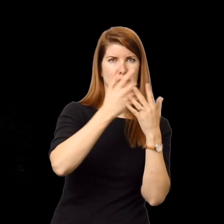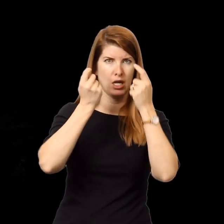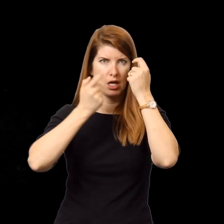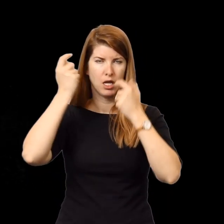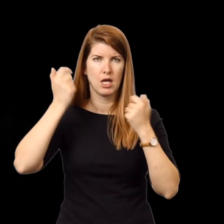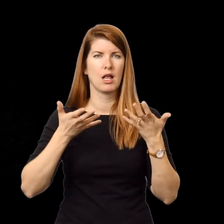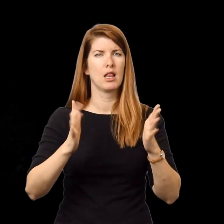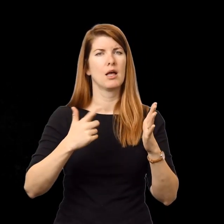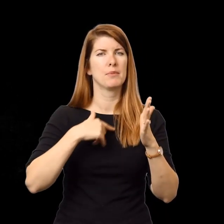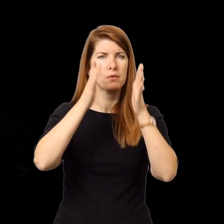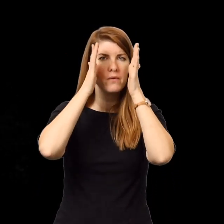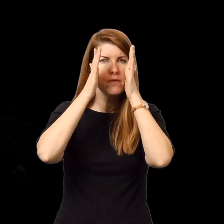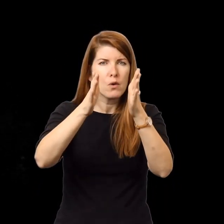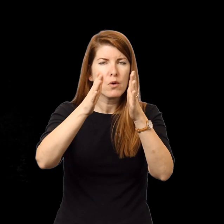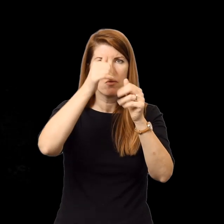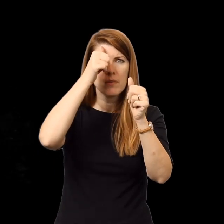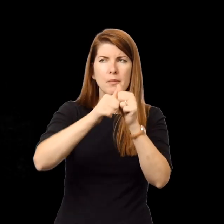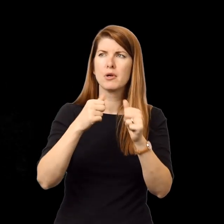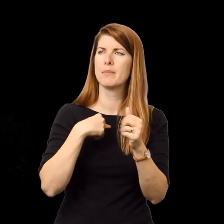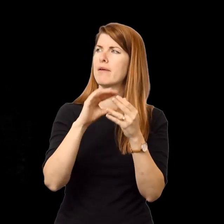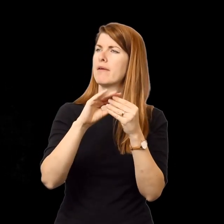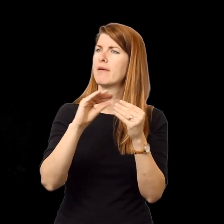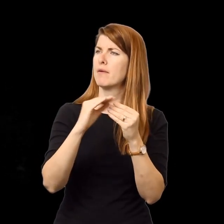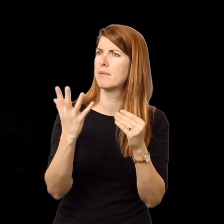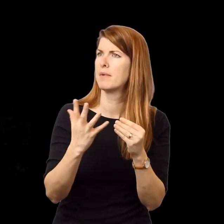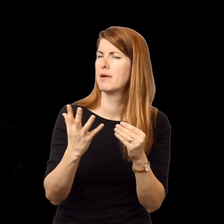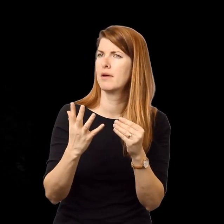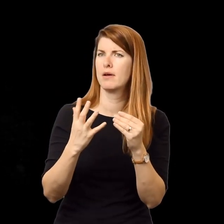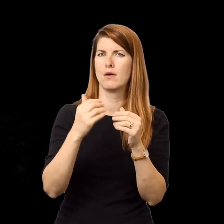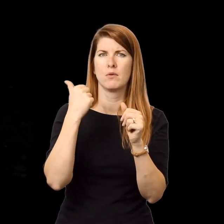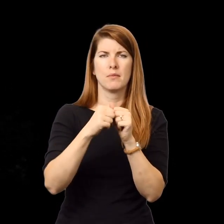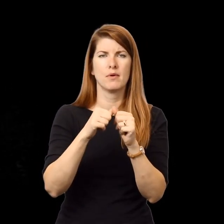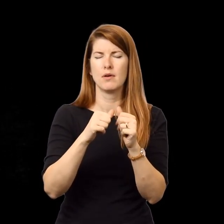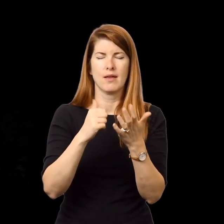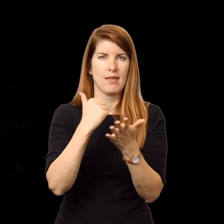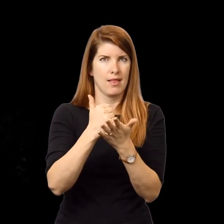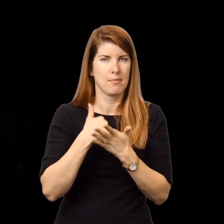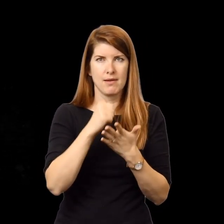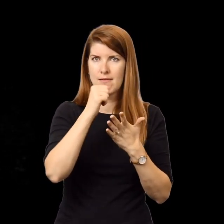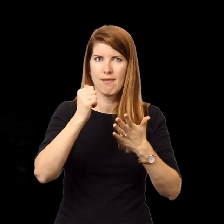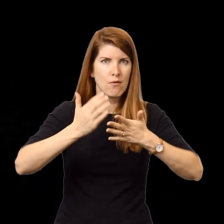so that I can stay focused, so I can remember what I'm talking about, so I don't get overwhelmed.